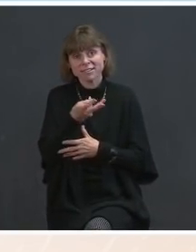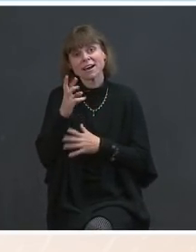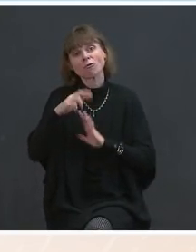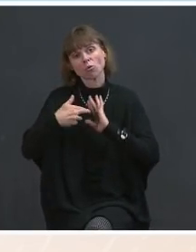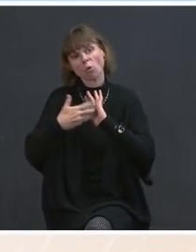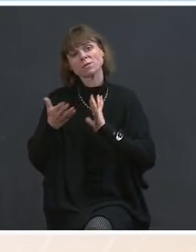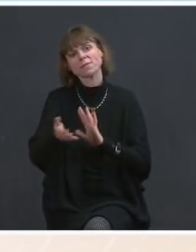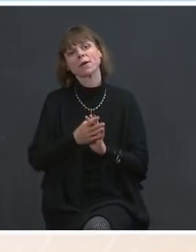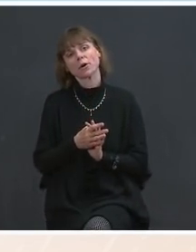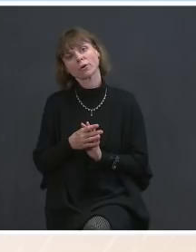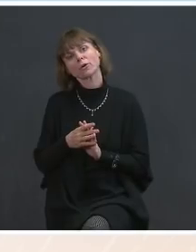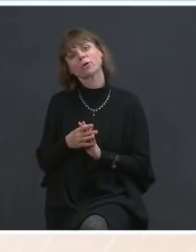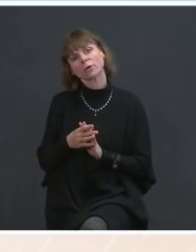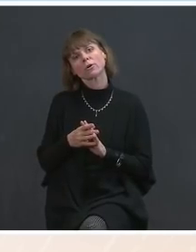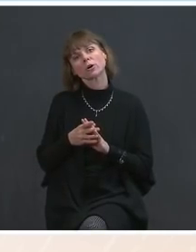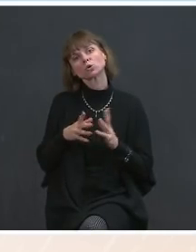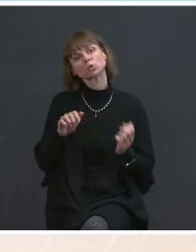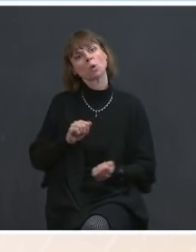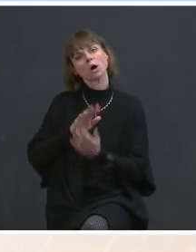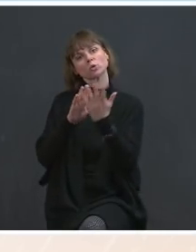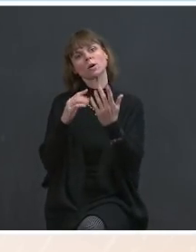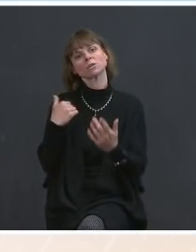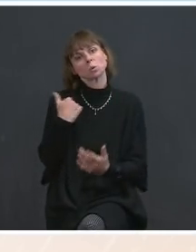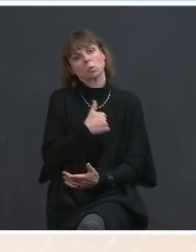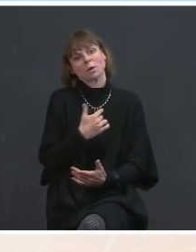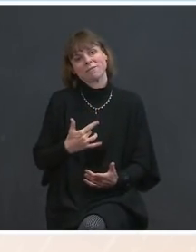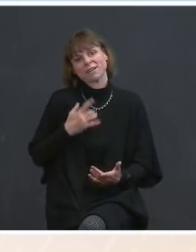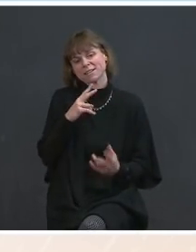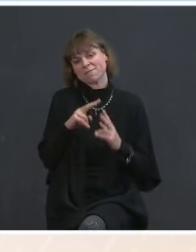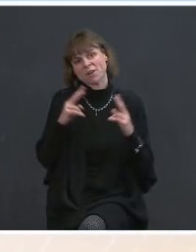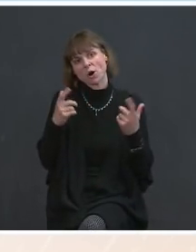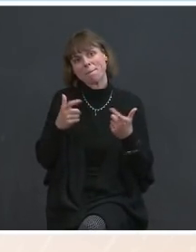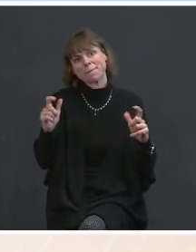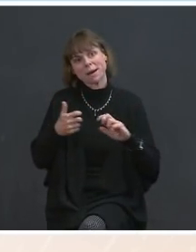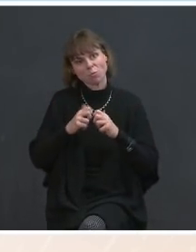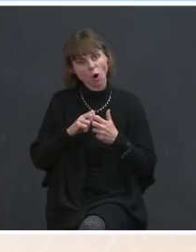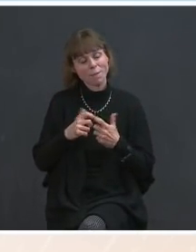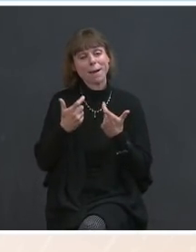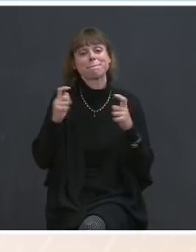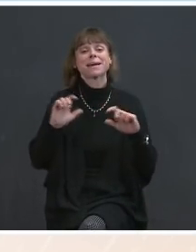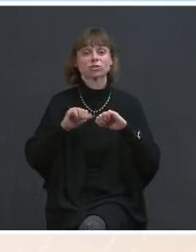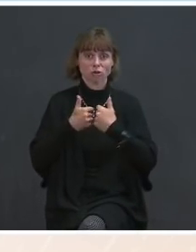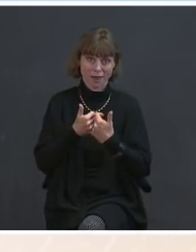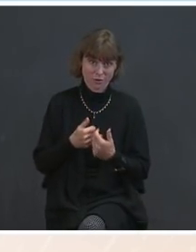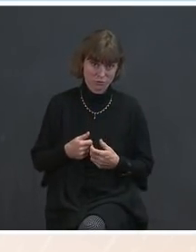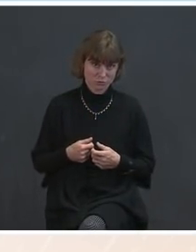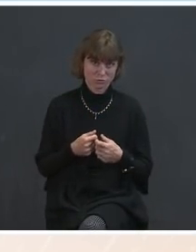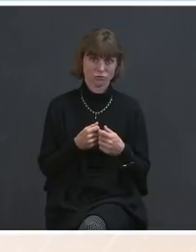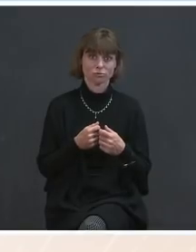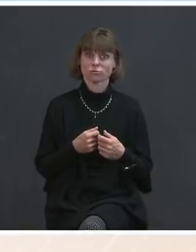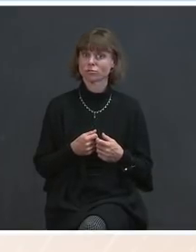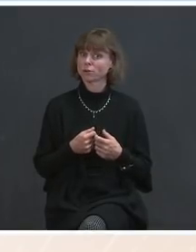what we feel is a significant problem and a significant challenge. And I think we haven't -- we haven't stepped -- been hiding about that.